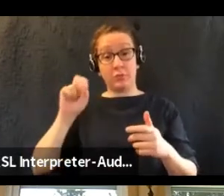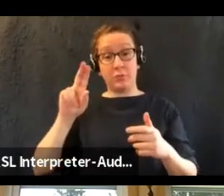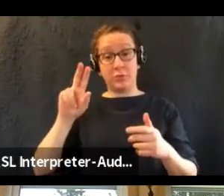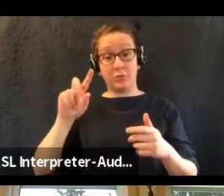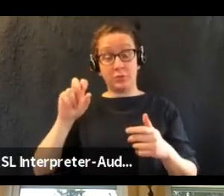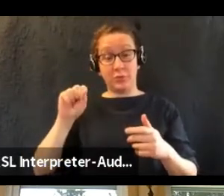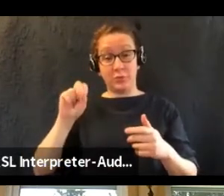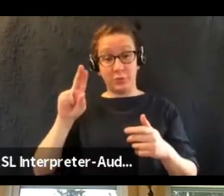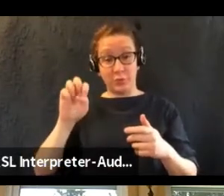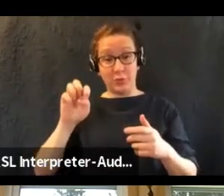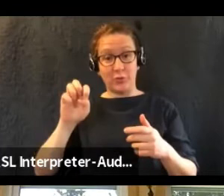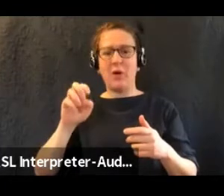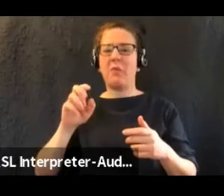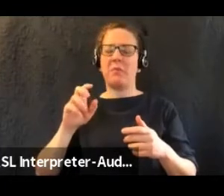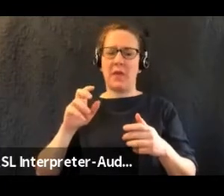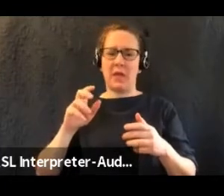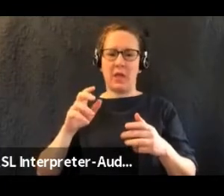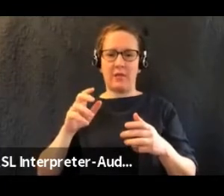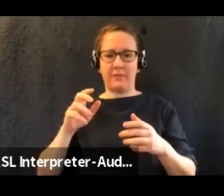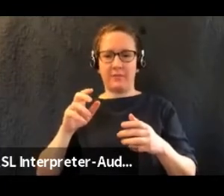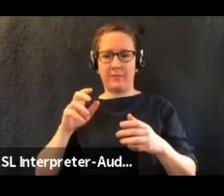Thank you, Monica.